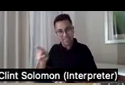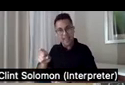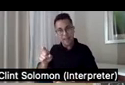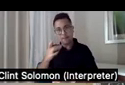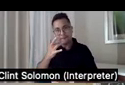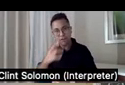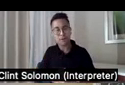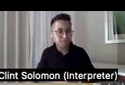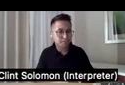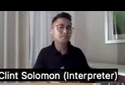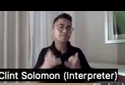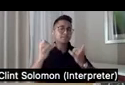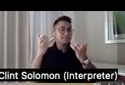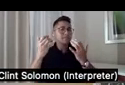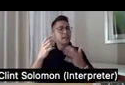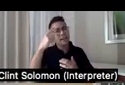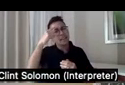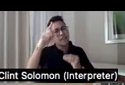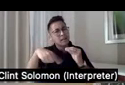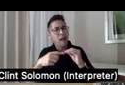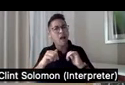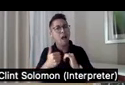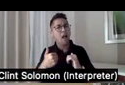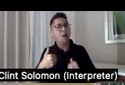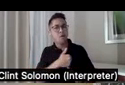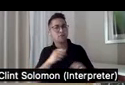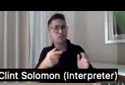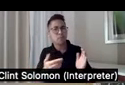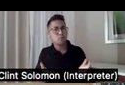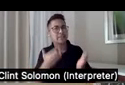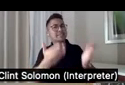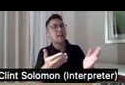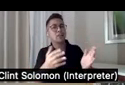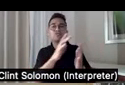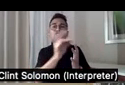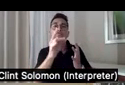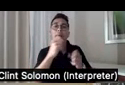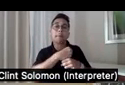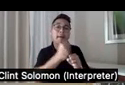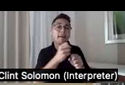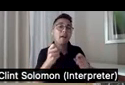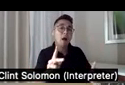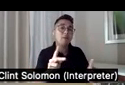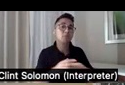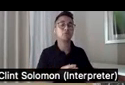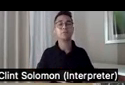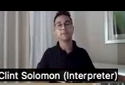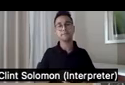thinking about how we should present choice making opportunities as i said a few minutes ago the size